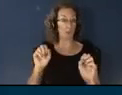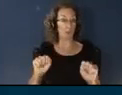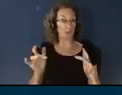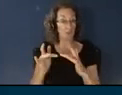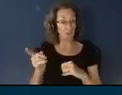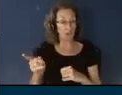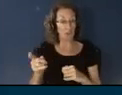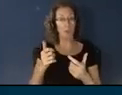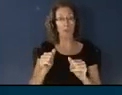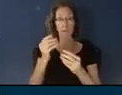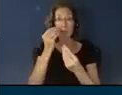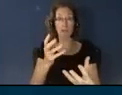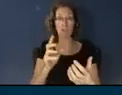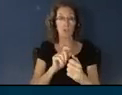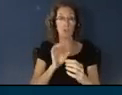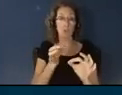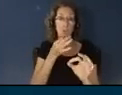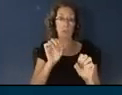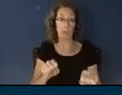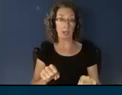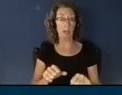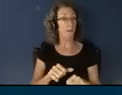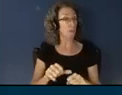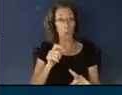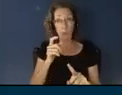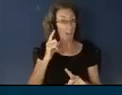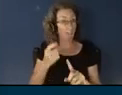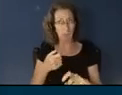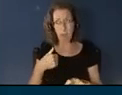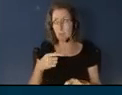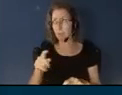get back to you as soon as we can. um If you don't hear from us like within 24 hours please